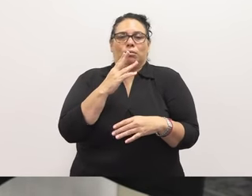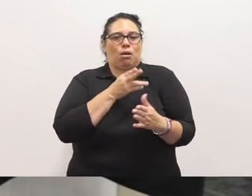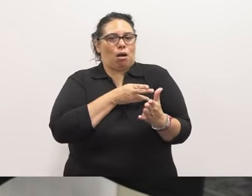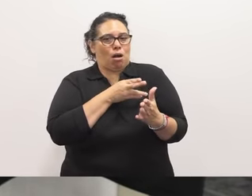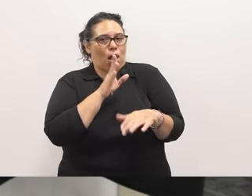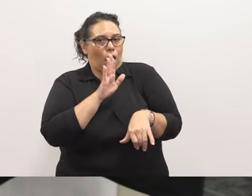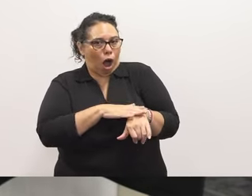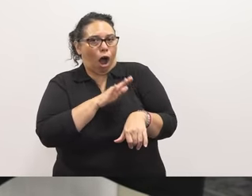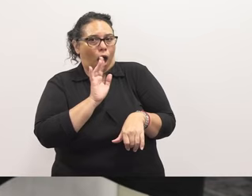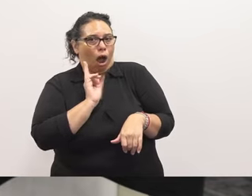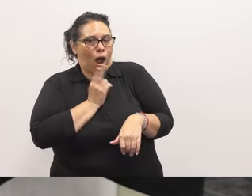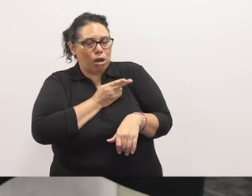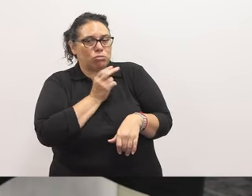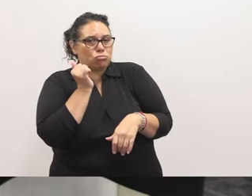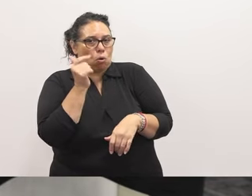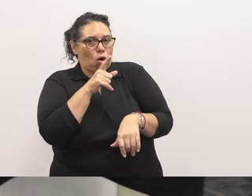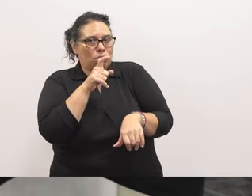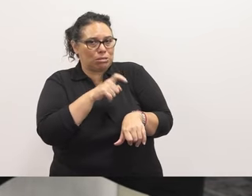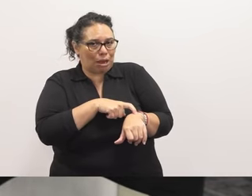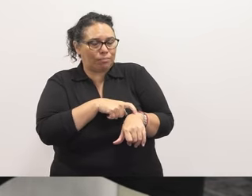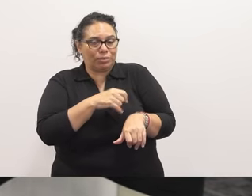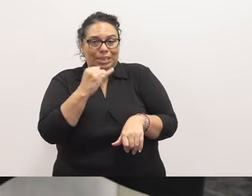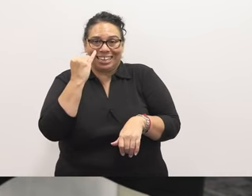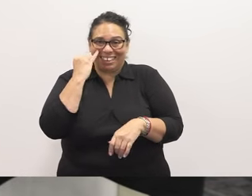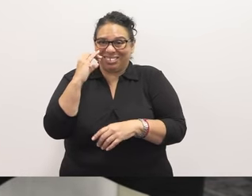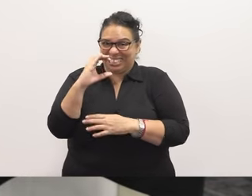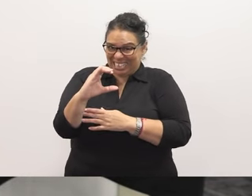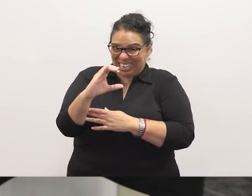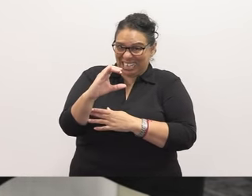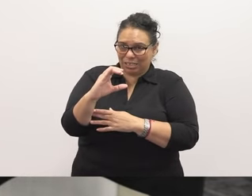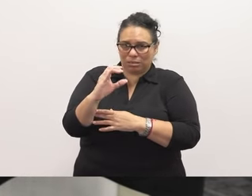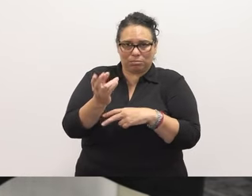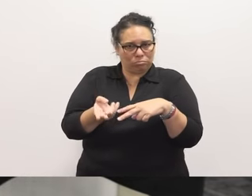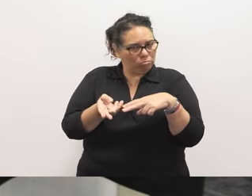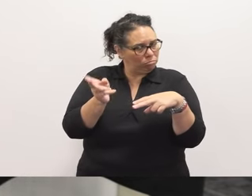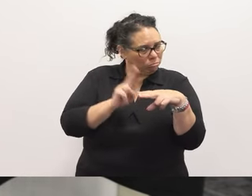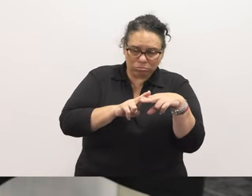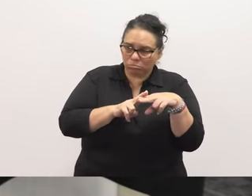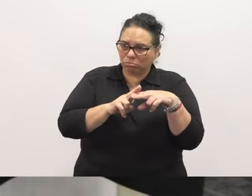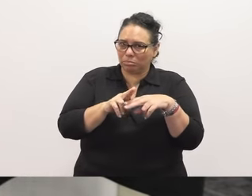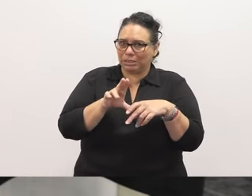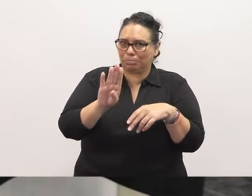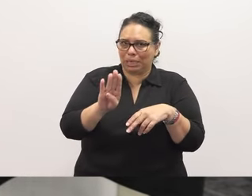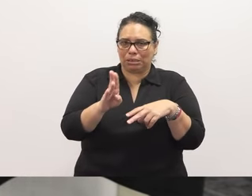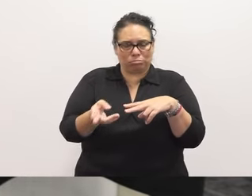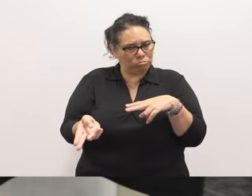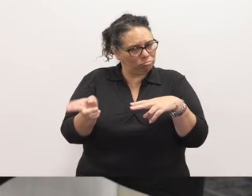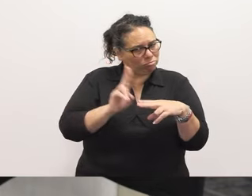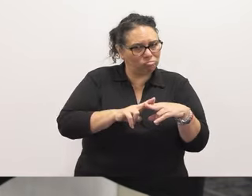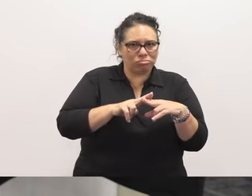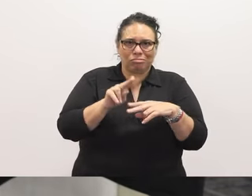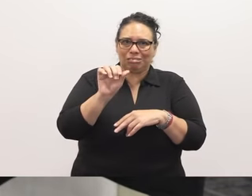If we even had a C she made us go up to a B then to a A. So, yeah.